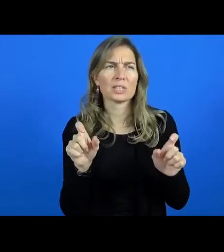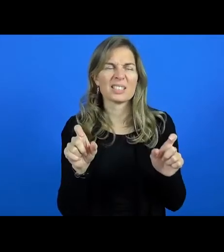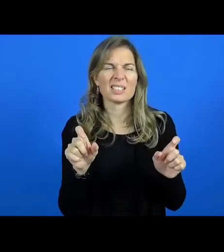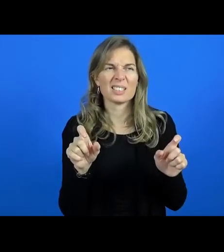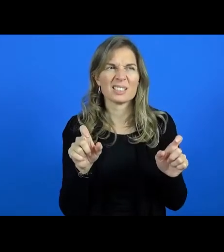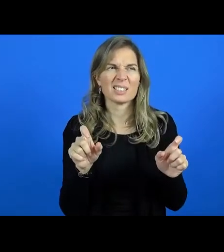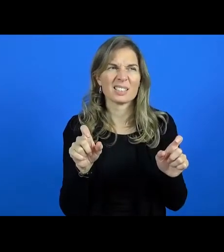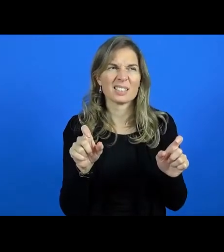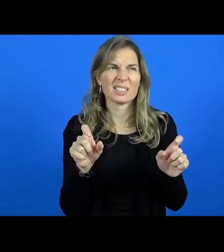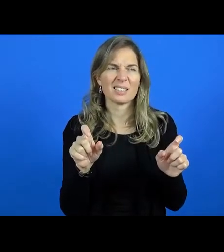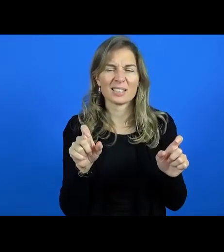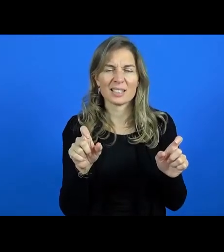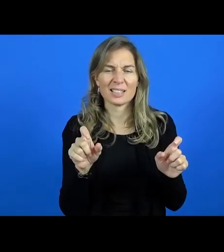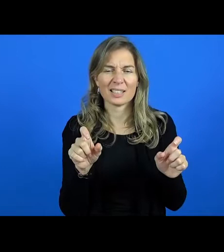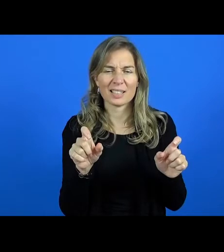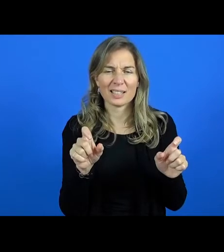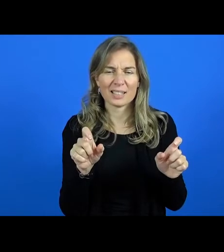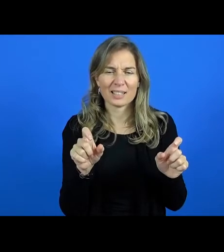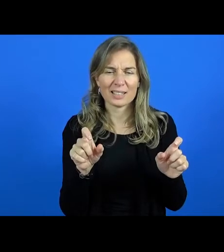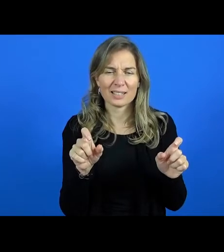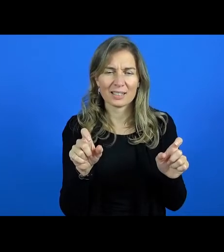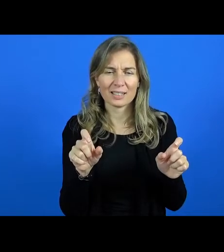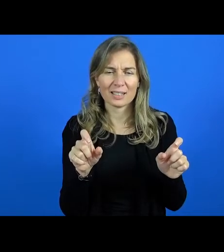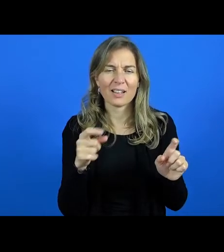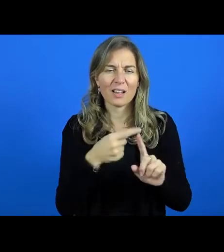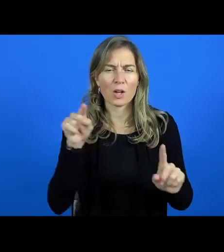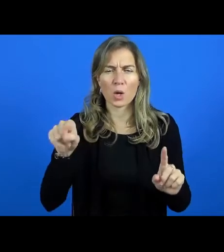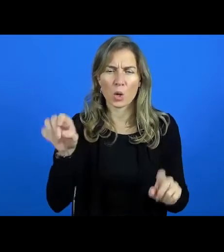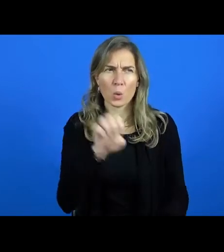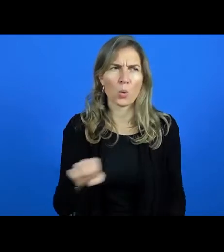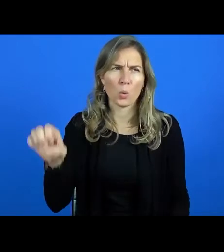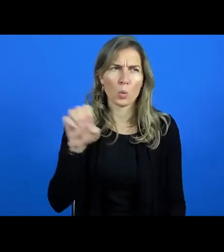I'm Polish, so we received hundred of complaints